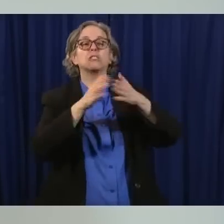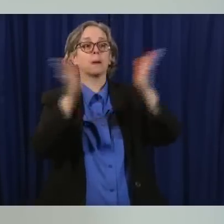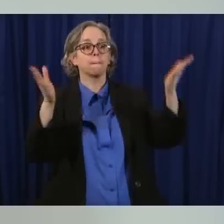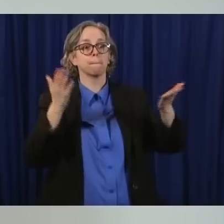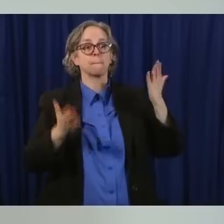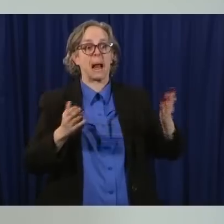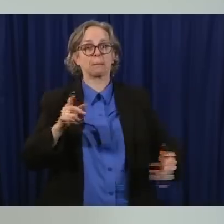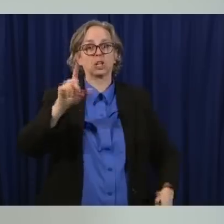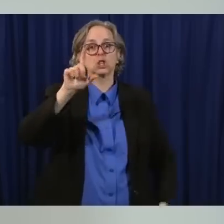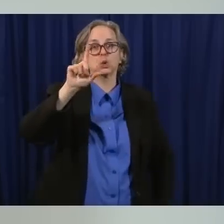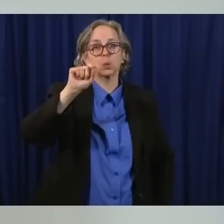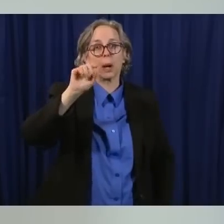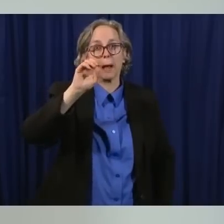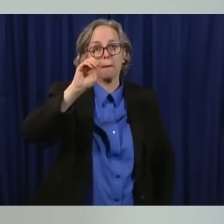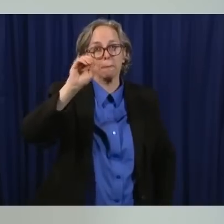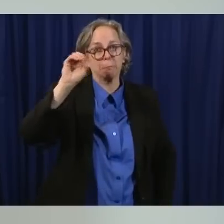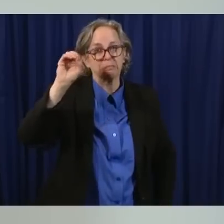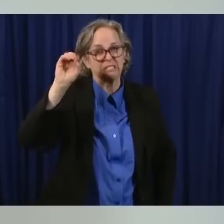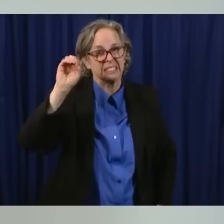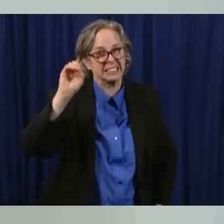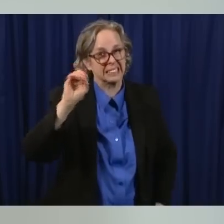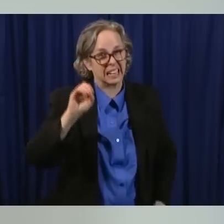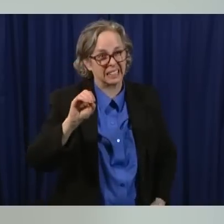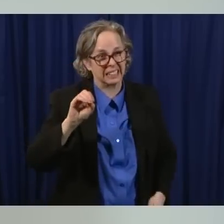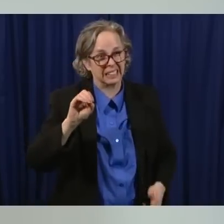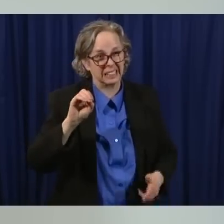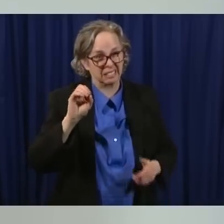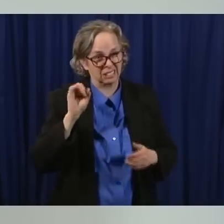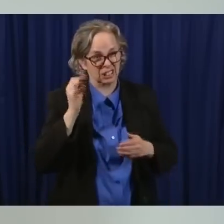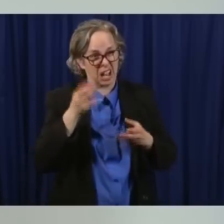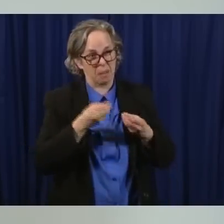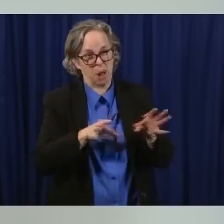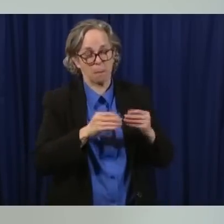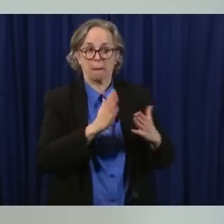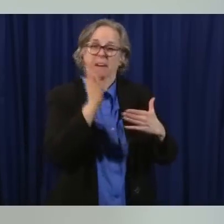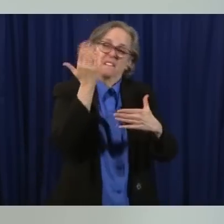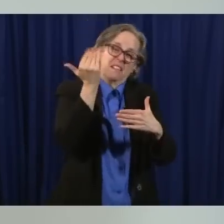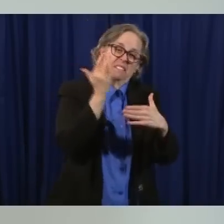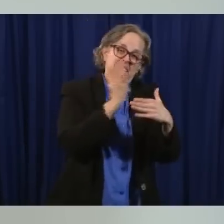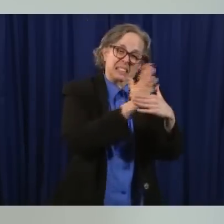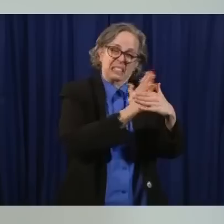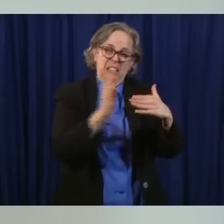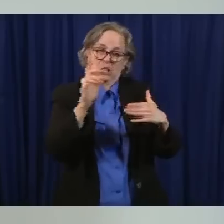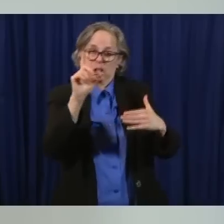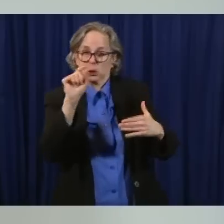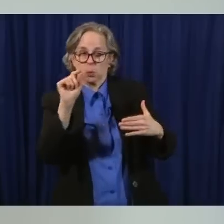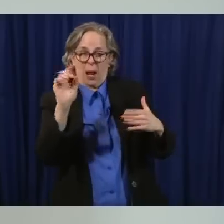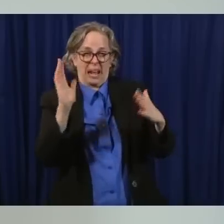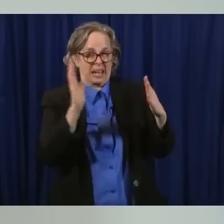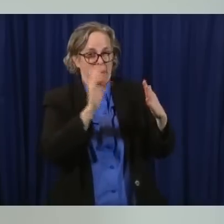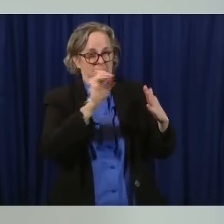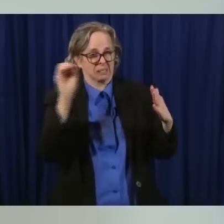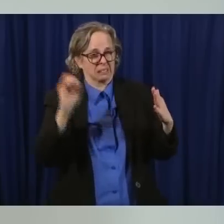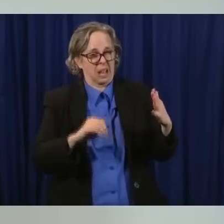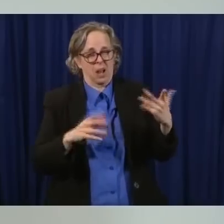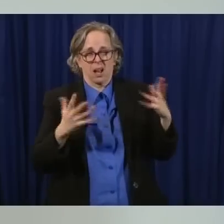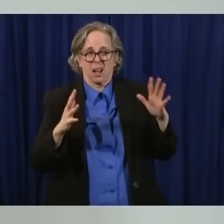GROW MUCH HIGHER THAN THAT. IT IS PROJECTED NATIONALLY BY THE PEOPLE WHO LOOK AT THIS, AND WE ALL KNOW MOLLY MODEL YS, MODEL YS ON THE HEALTH SIDE, MODELERS ON THE ECONOMIC SIDE,